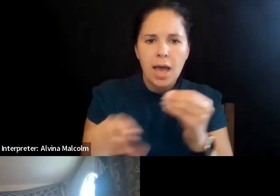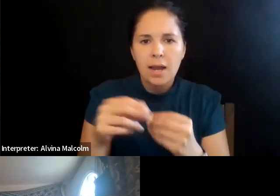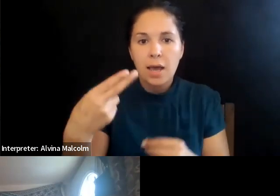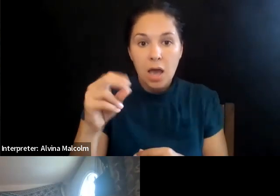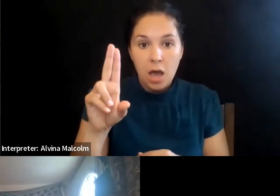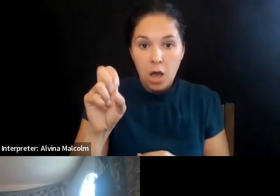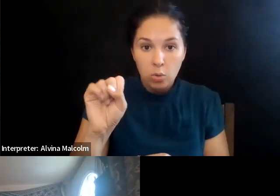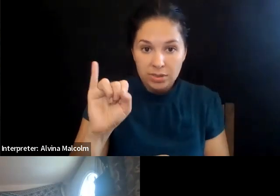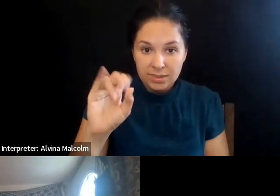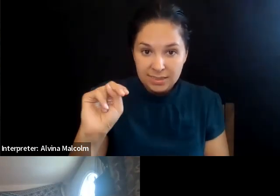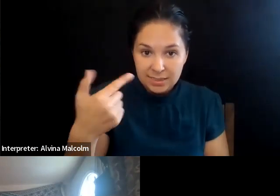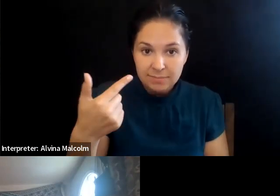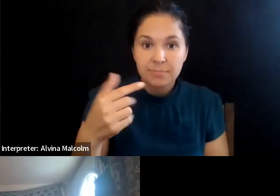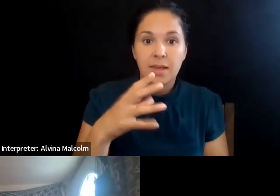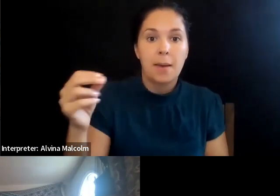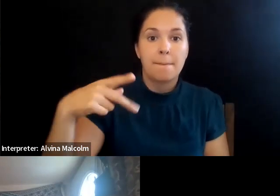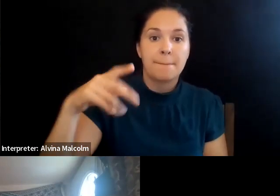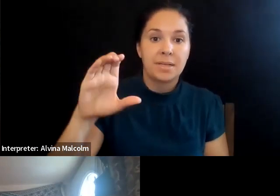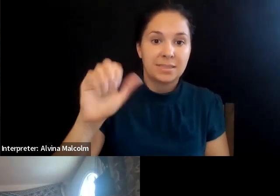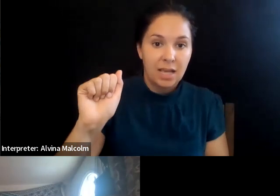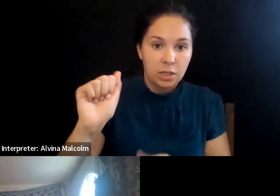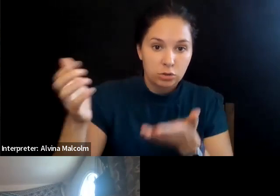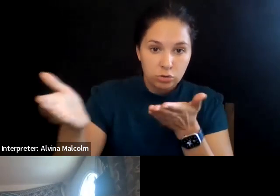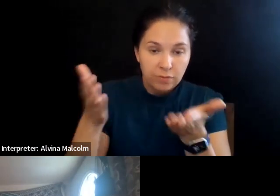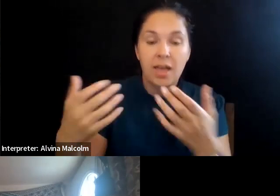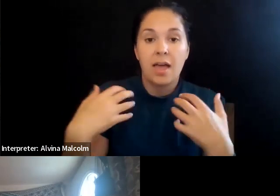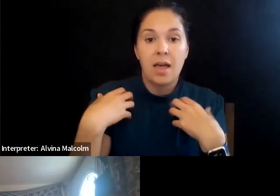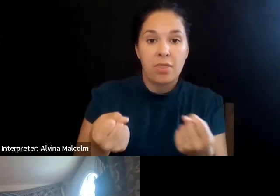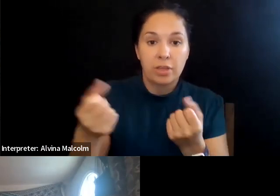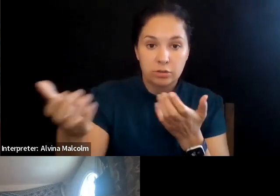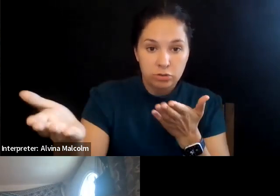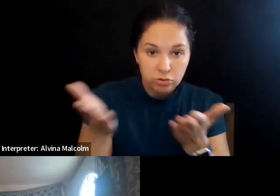we have -- we had some clean-up in the